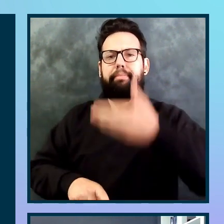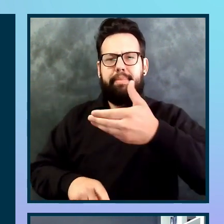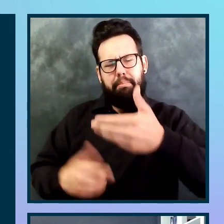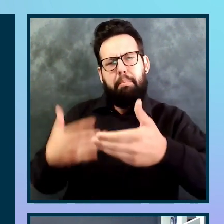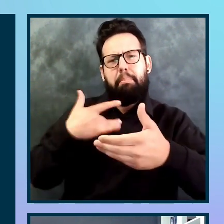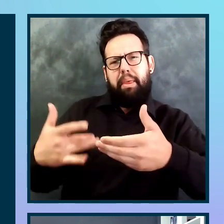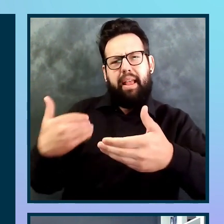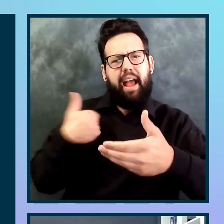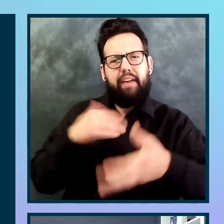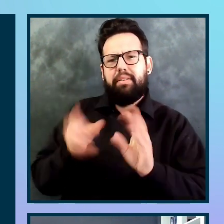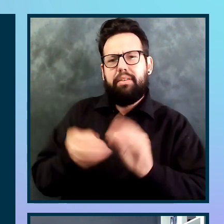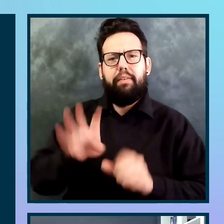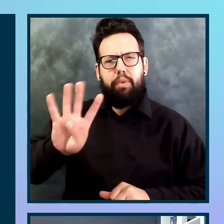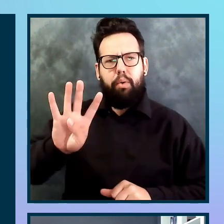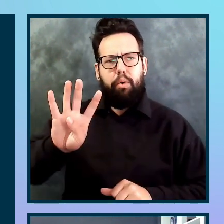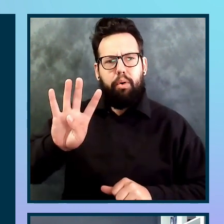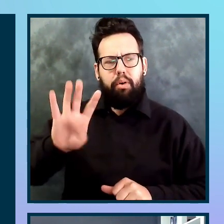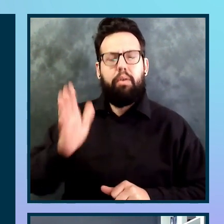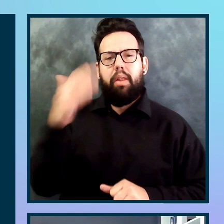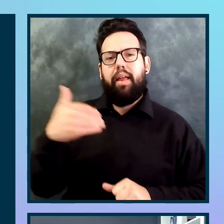We have the Header, where we will have logo,